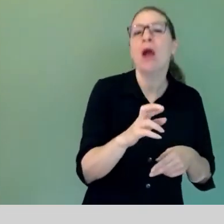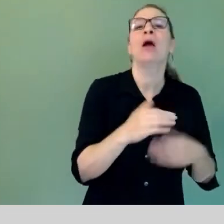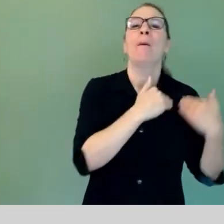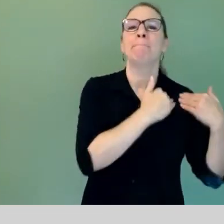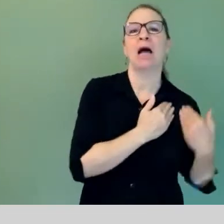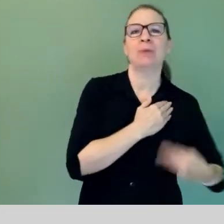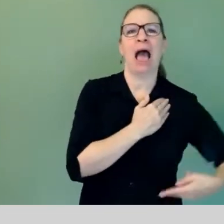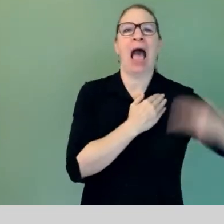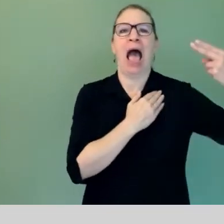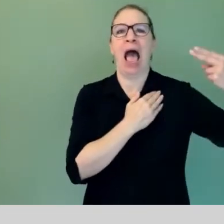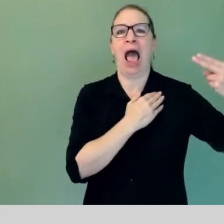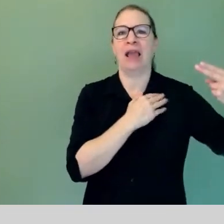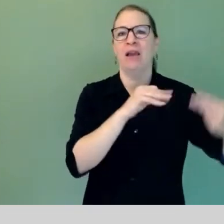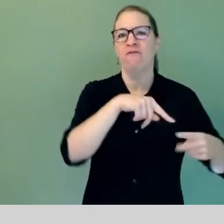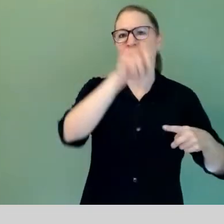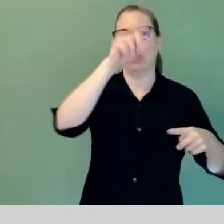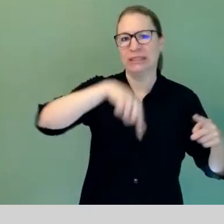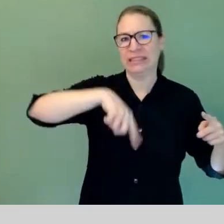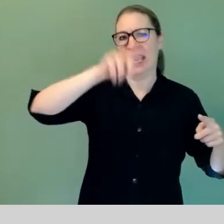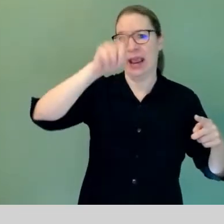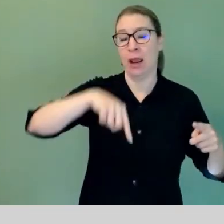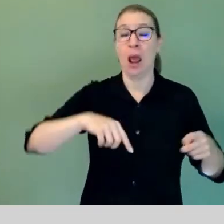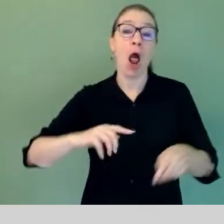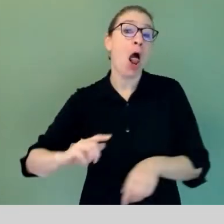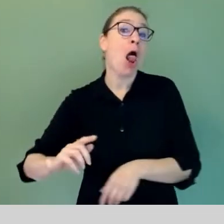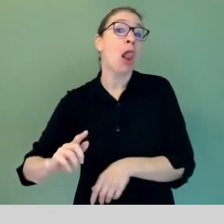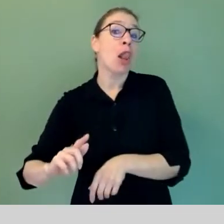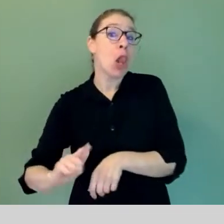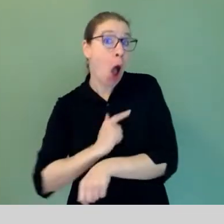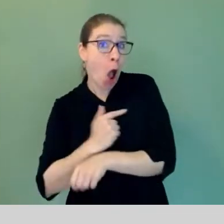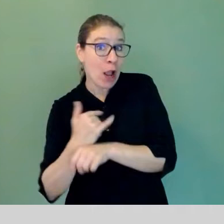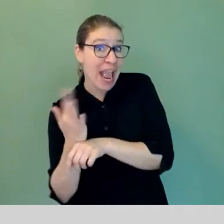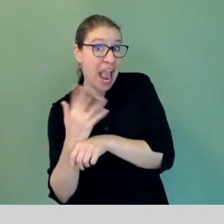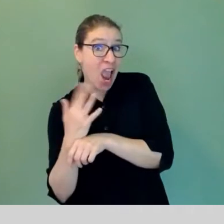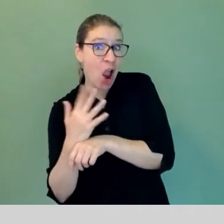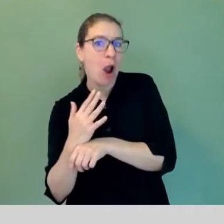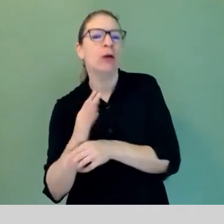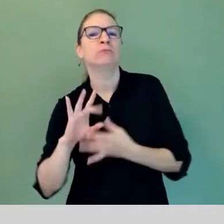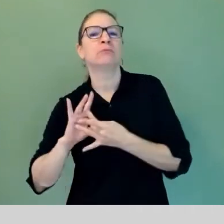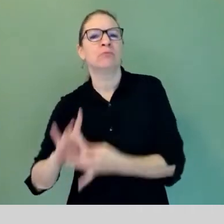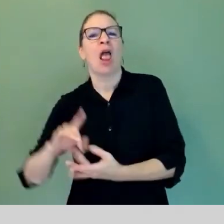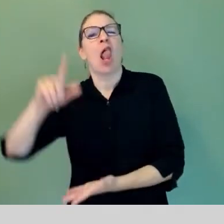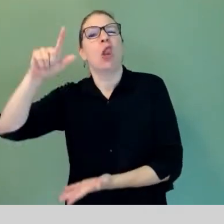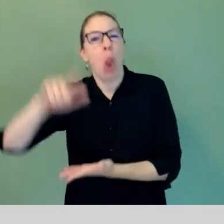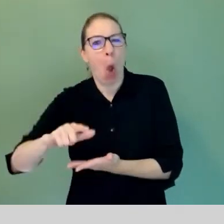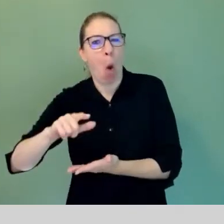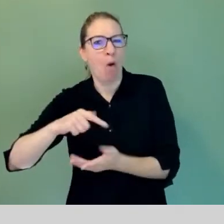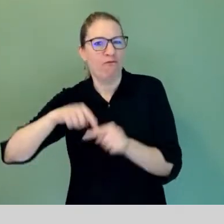with the higher frequency sounds, and the longer hair are resonating with the lower frequency sounds.